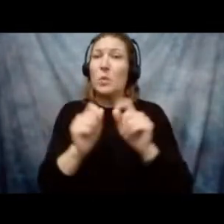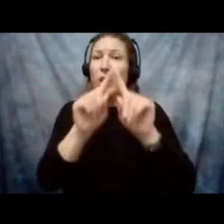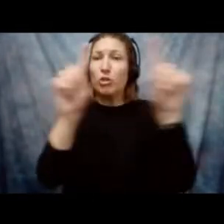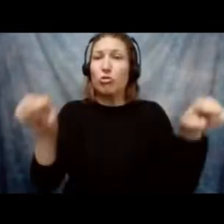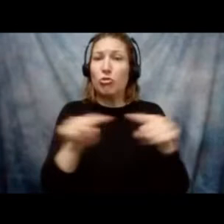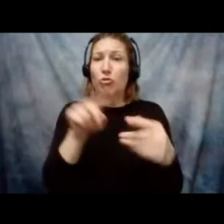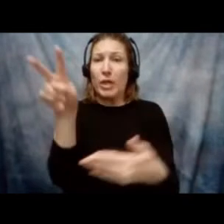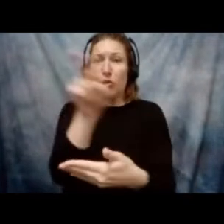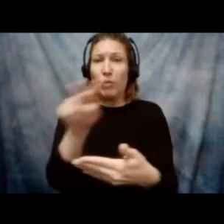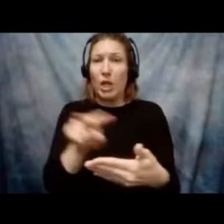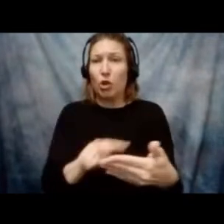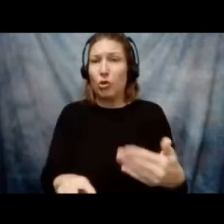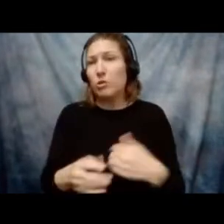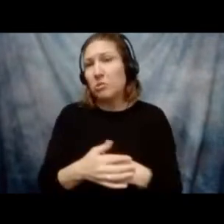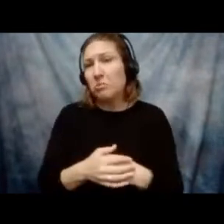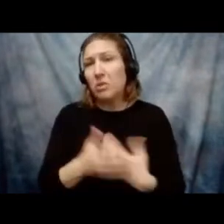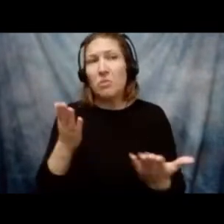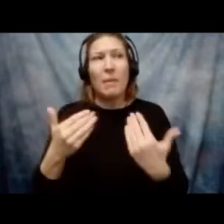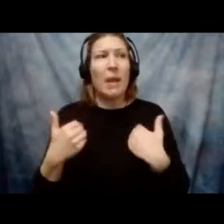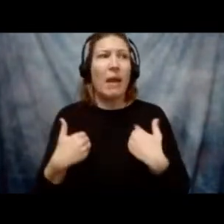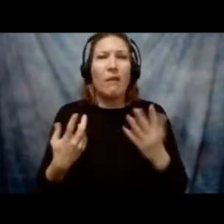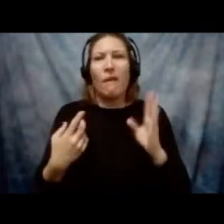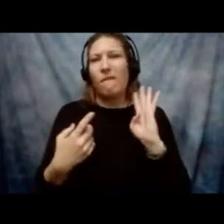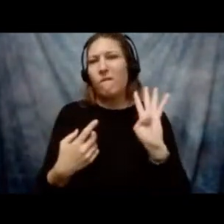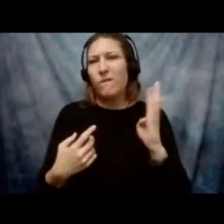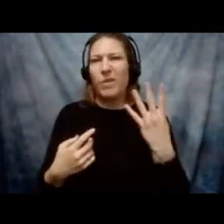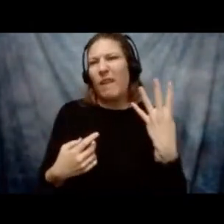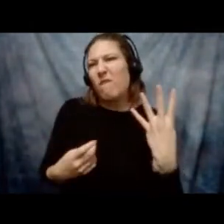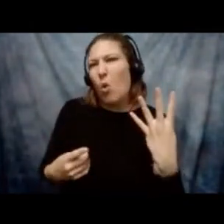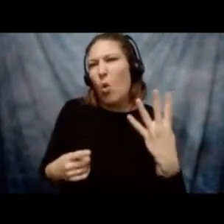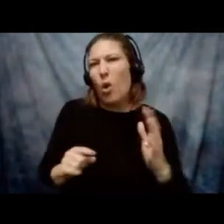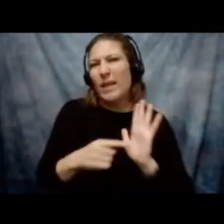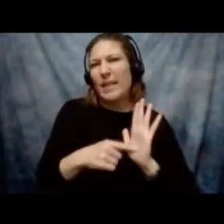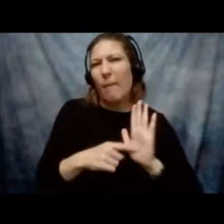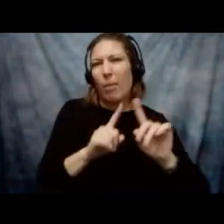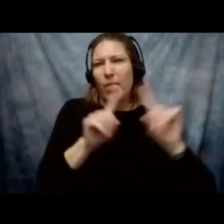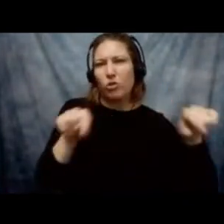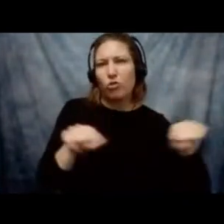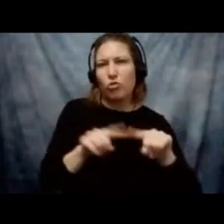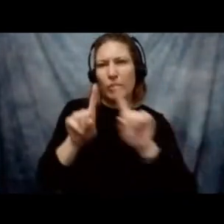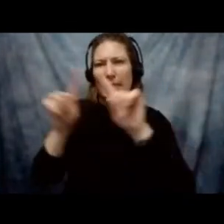going to lay it out this is what i'm thinking um run that through grab all of your text that you're